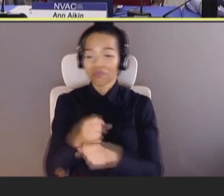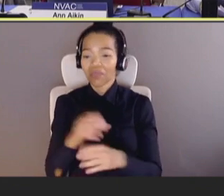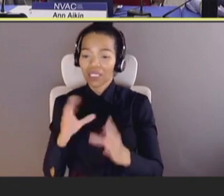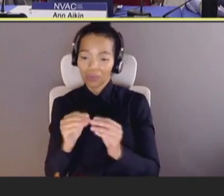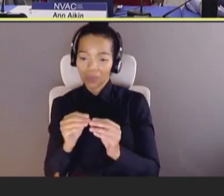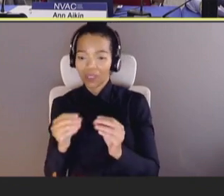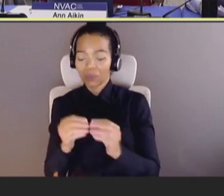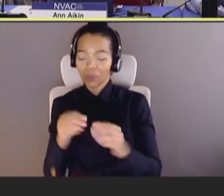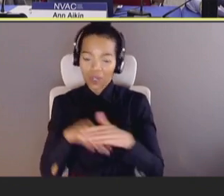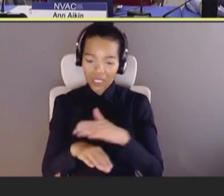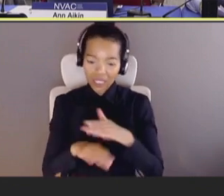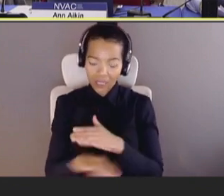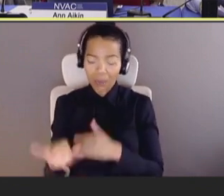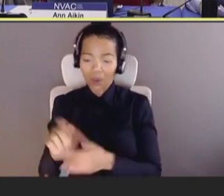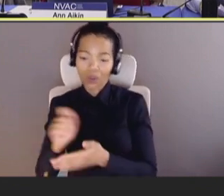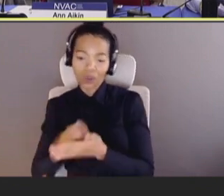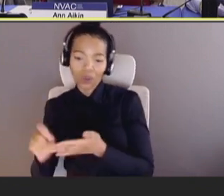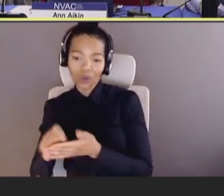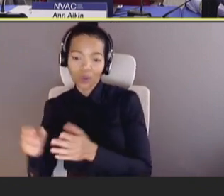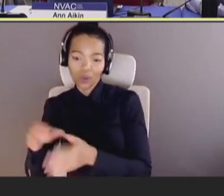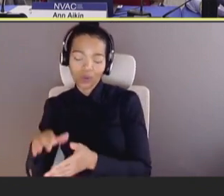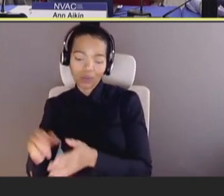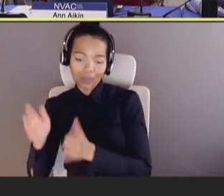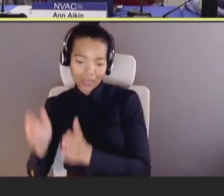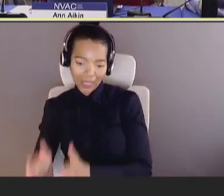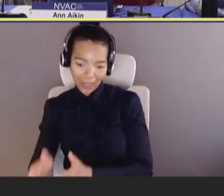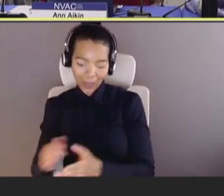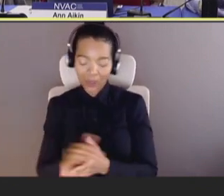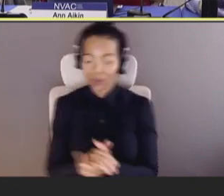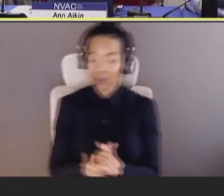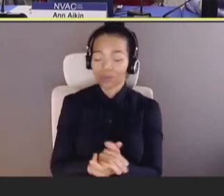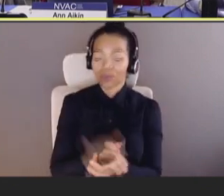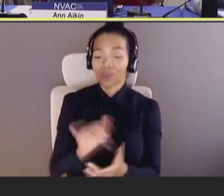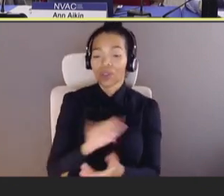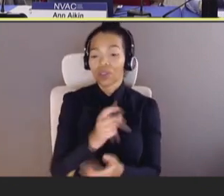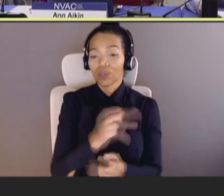Both Kaye Hayes and Tim Harrison, our office director and principal deputy director,